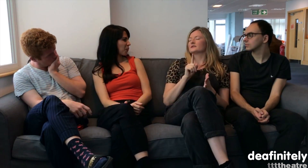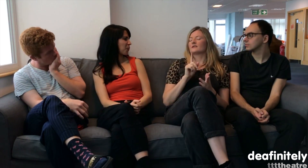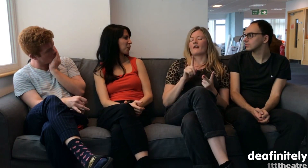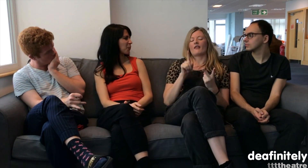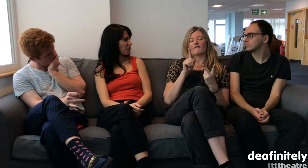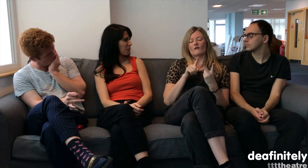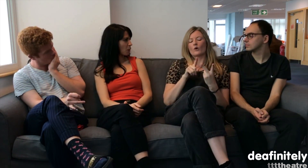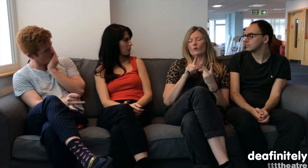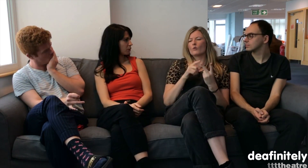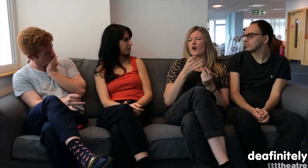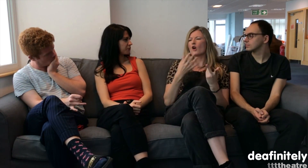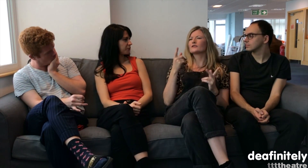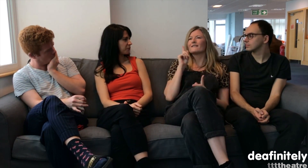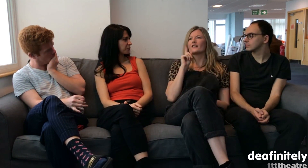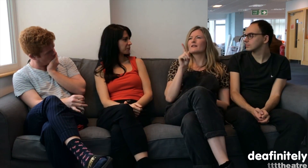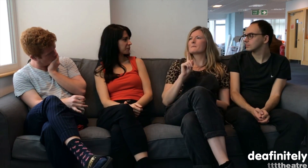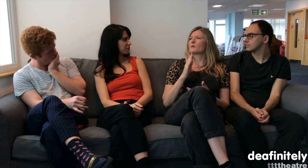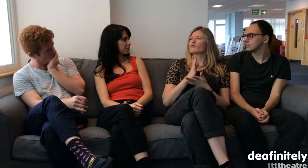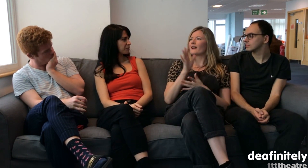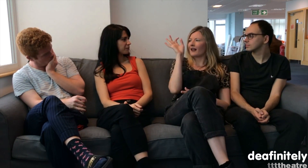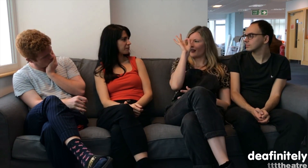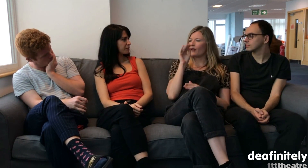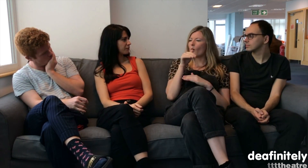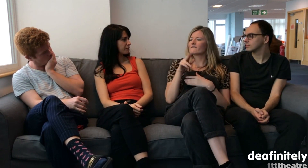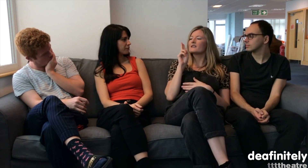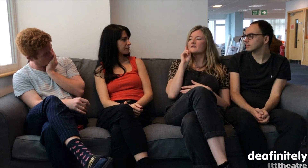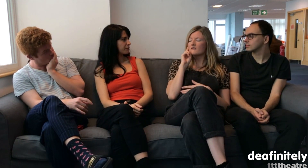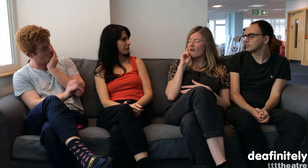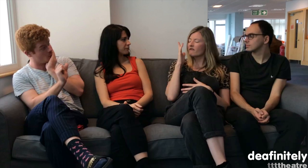issues and the second reason would be that there are lots of hearing people